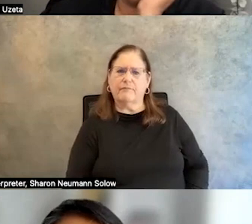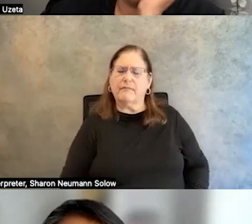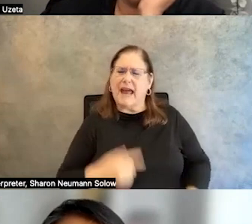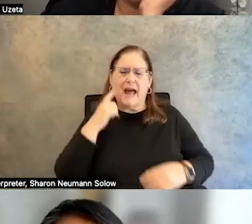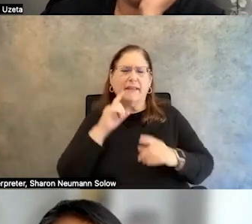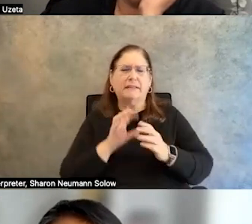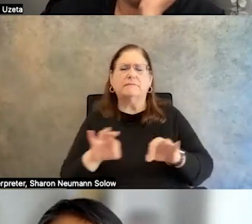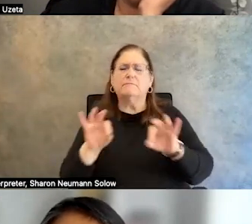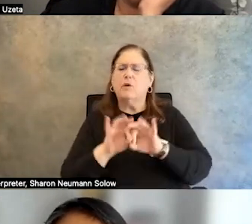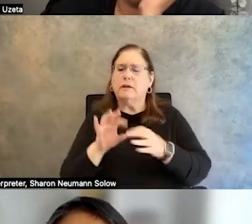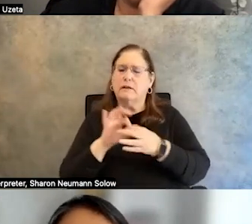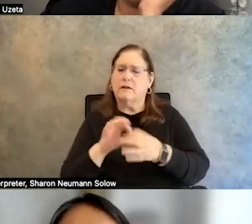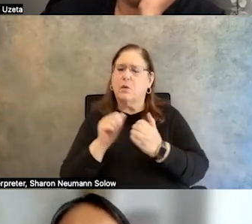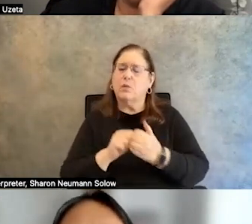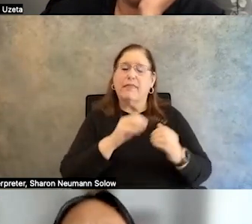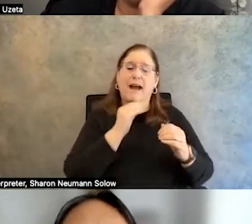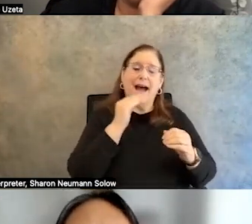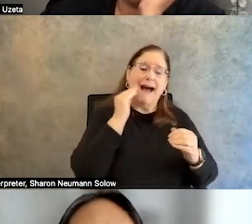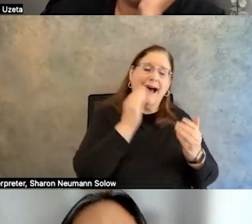between housing rights and people with disabilities, this...